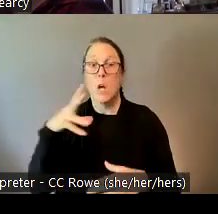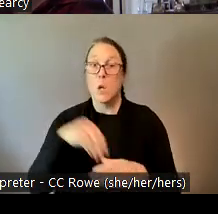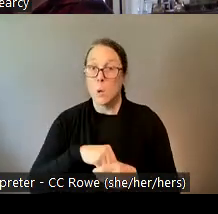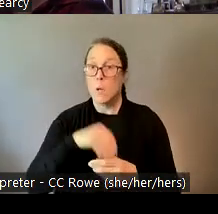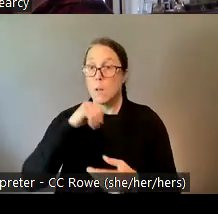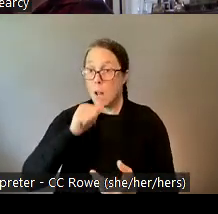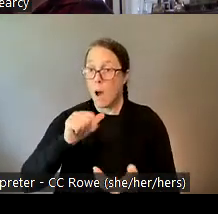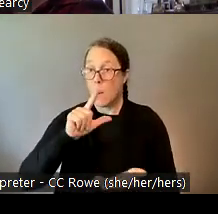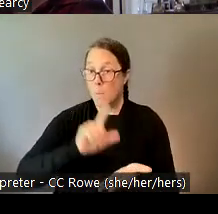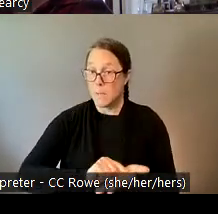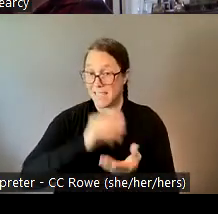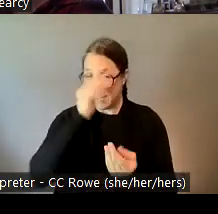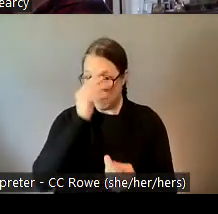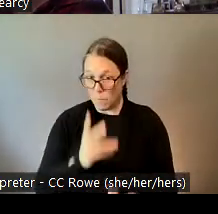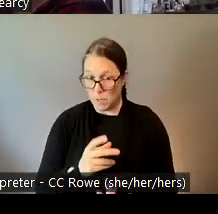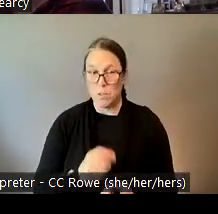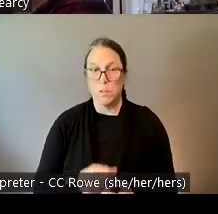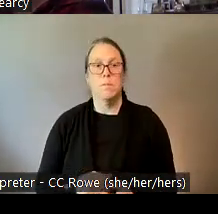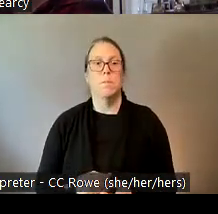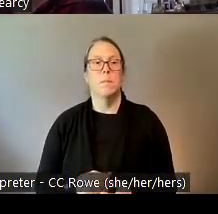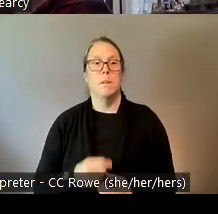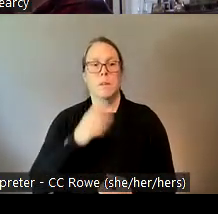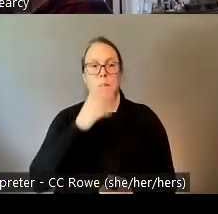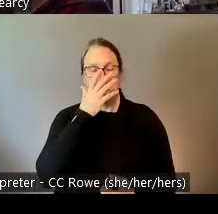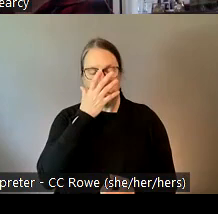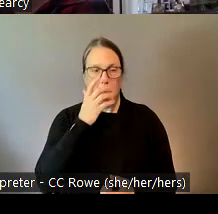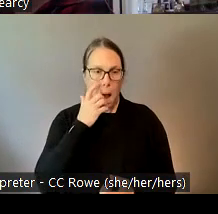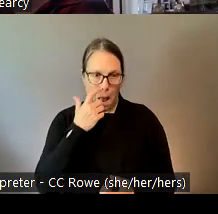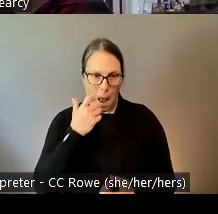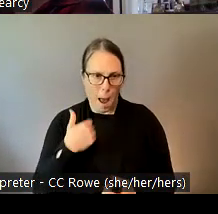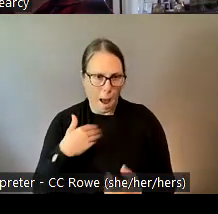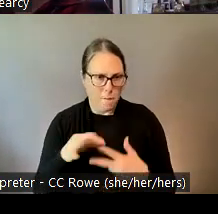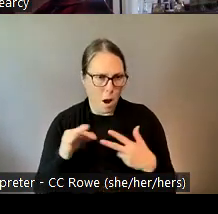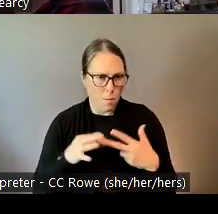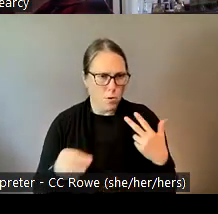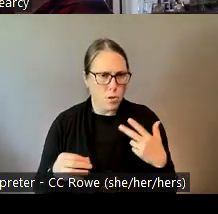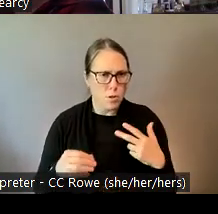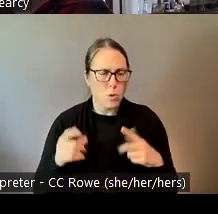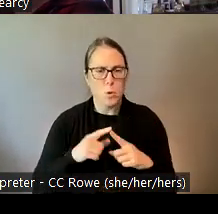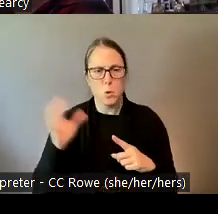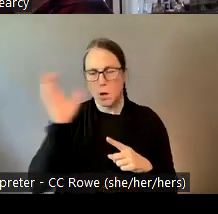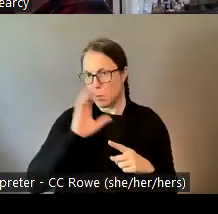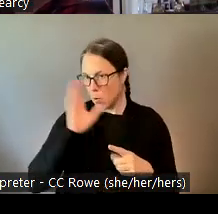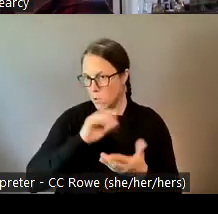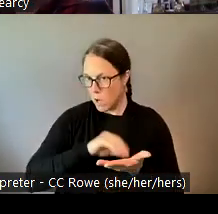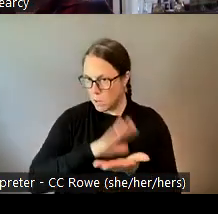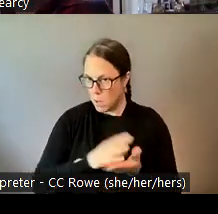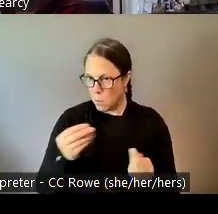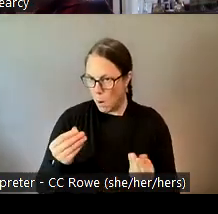There's an option to create a bookmark using something. There is an option to explore document properties. Then there's something that says,